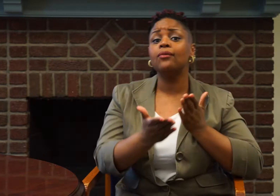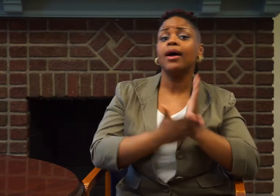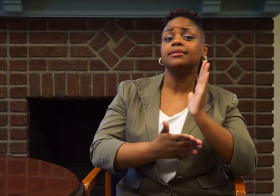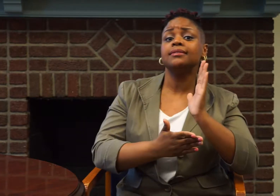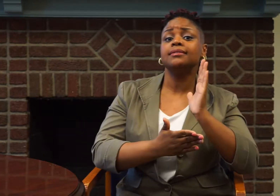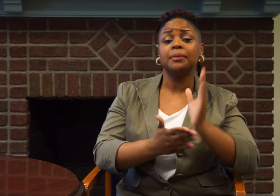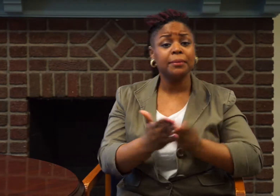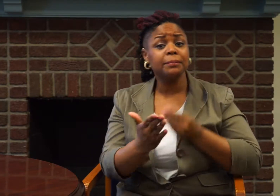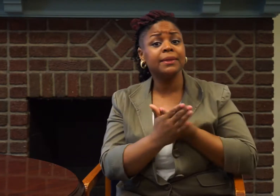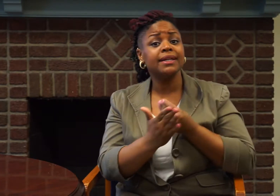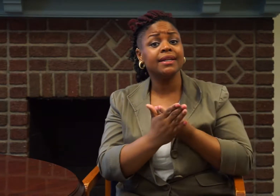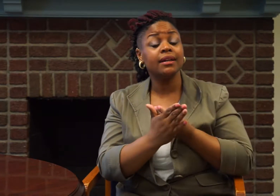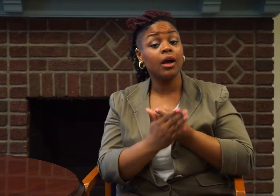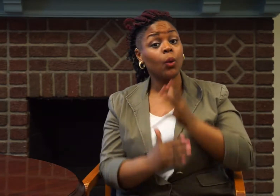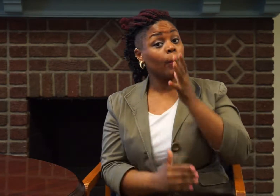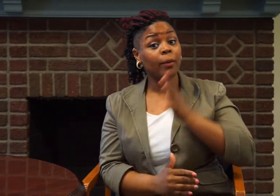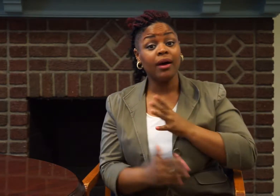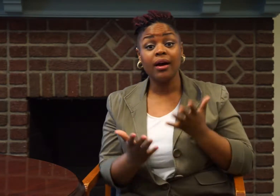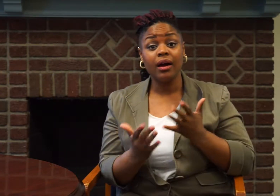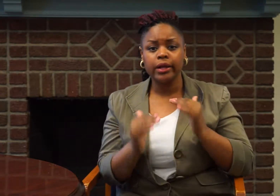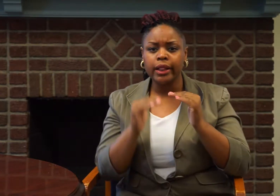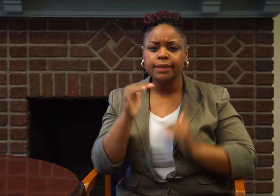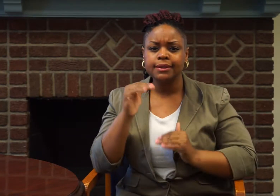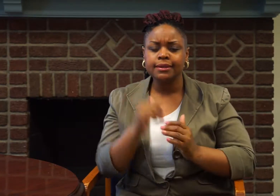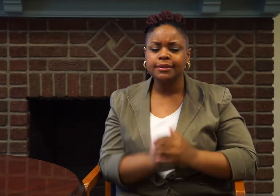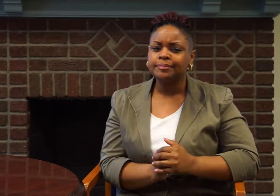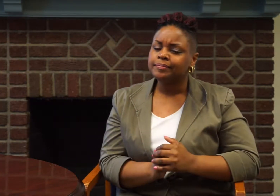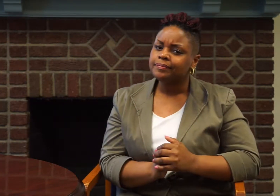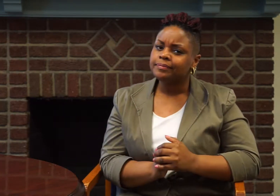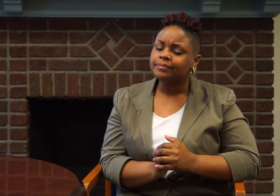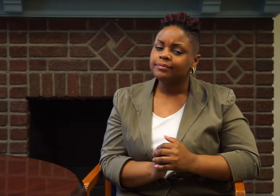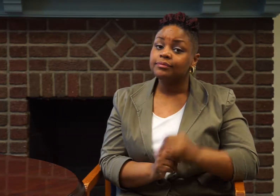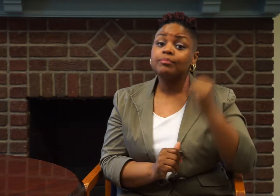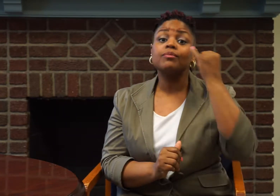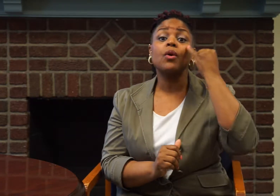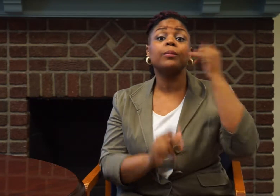rights, and income; women tend to receive less.